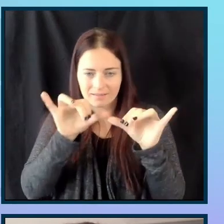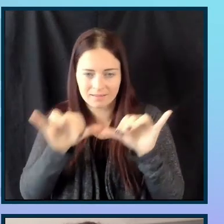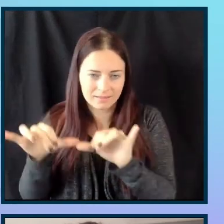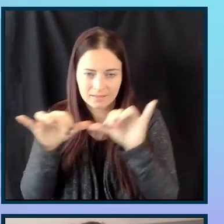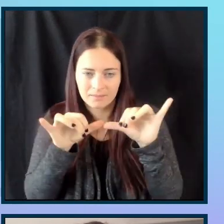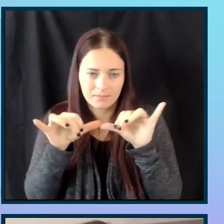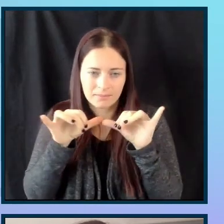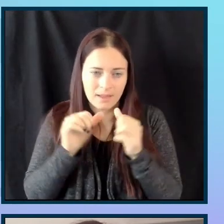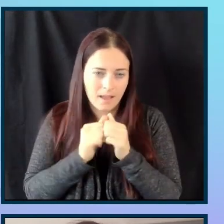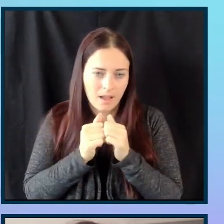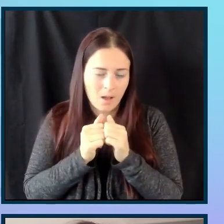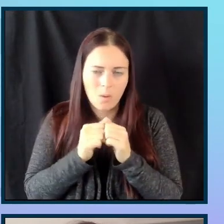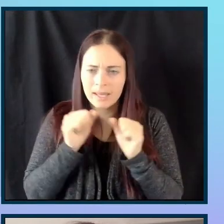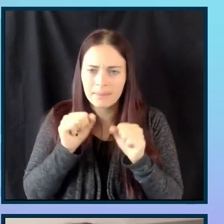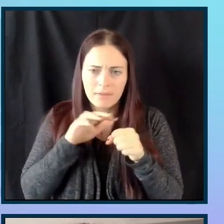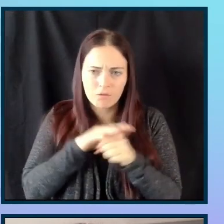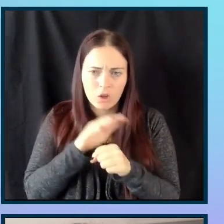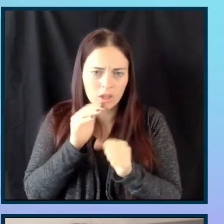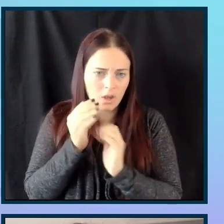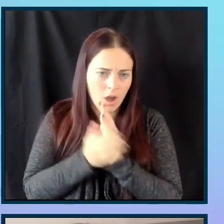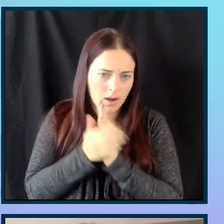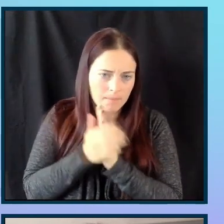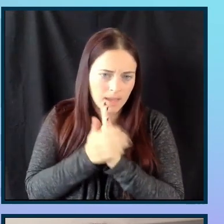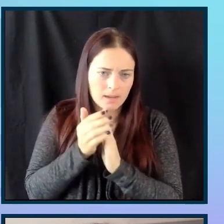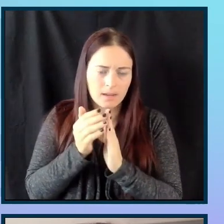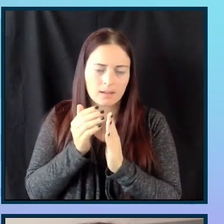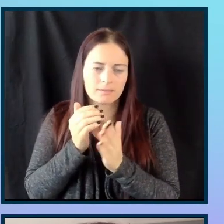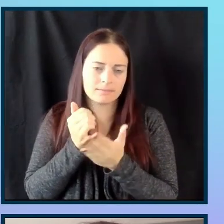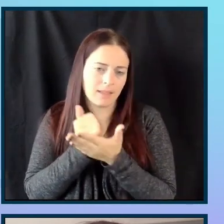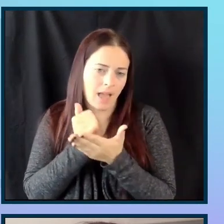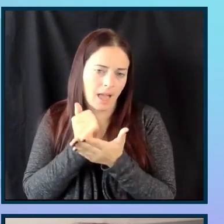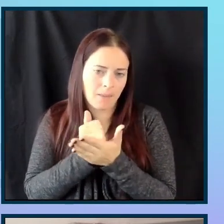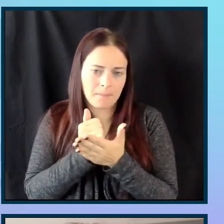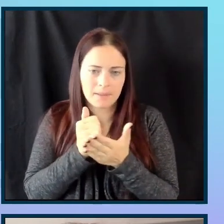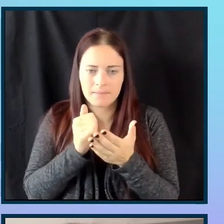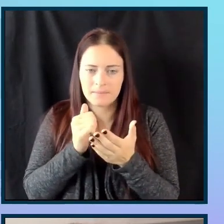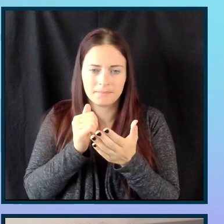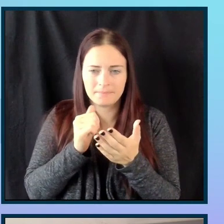it's gonna be fully automatic help mechanisms or human help mechanisms, anything like that.